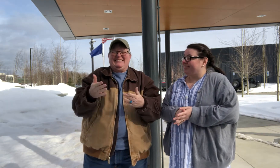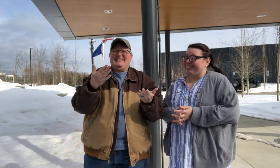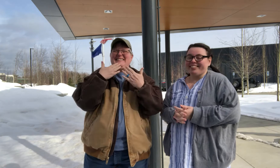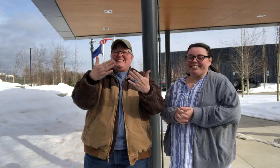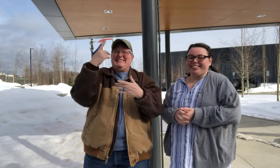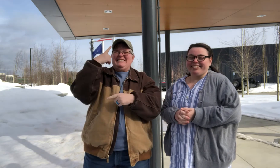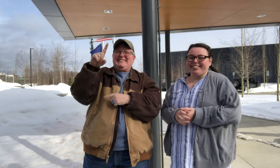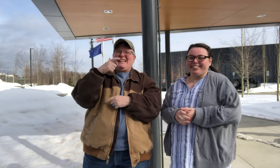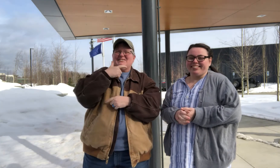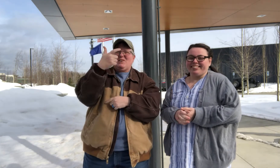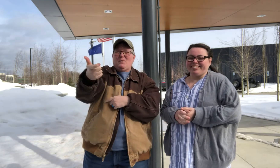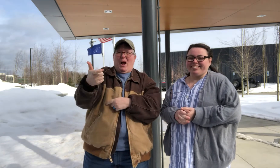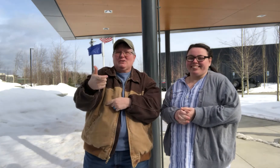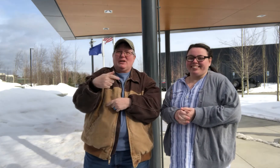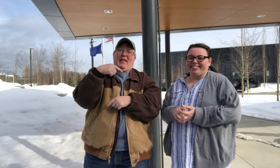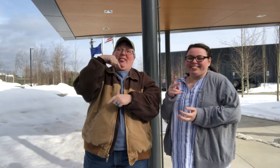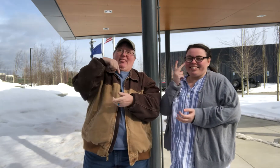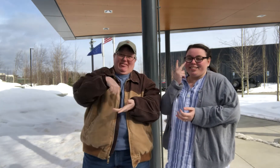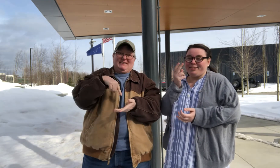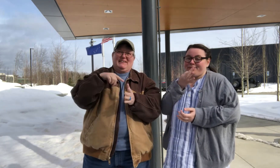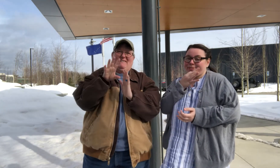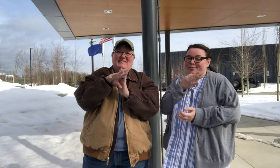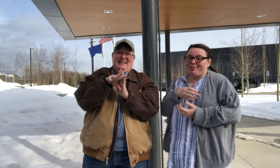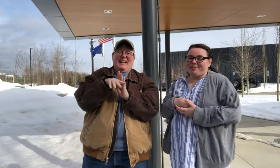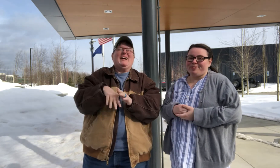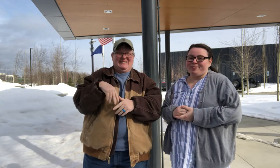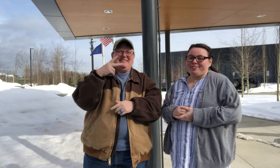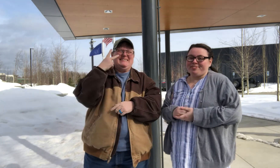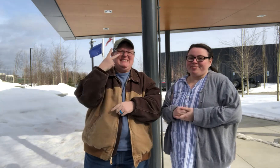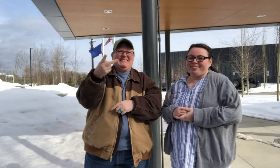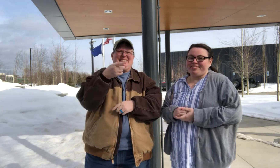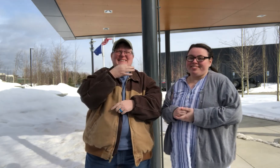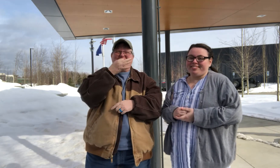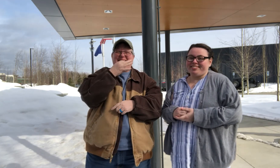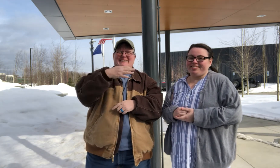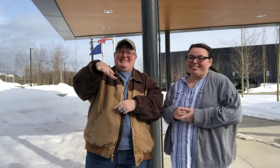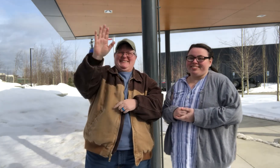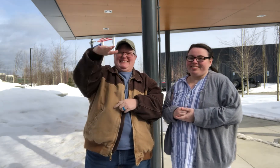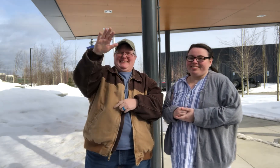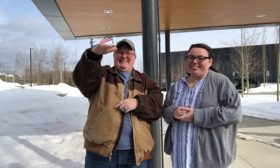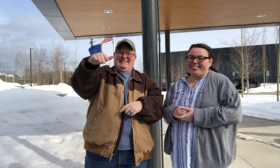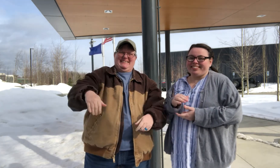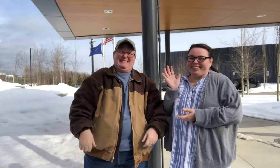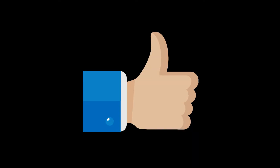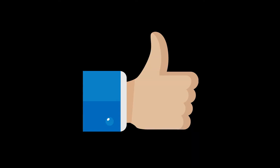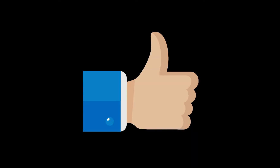[Amy] Yeah, thank you for watching this video. [Summer] See you soon. [Amy] See you soon. [Both] Bye.